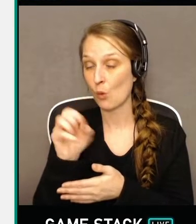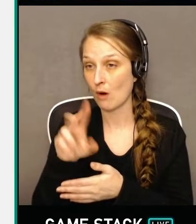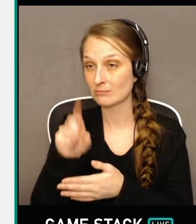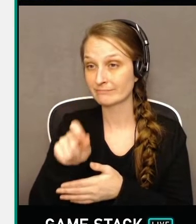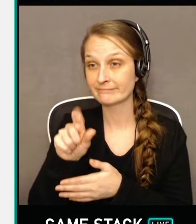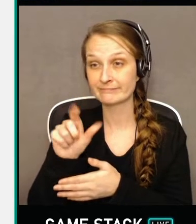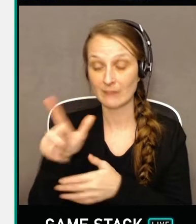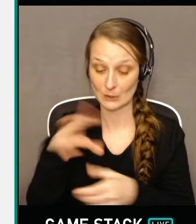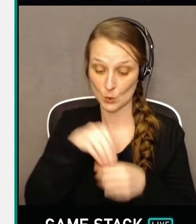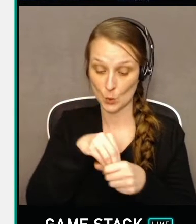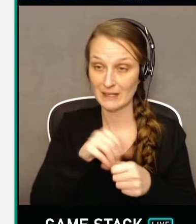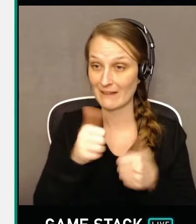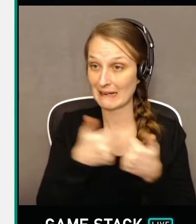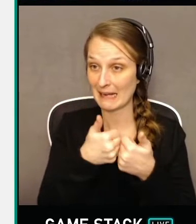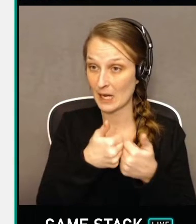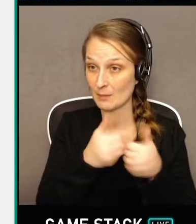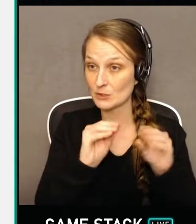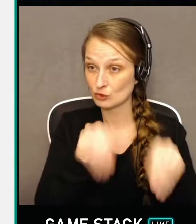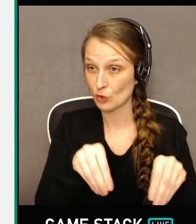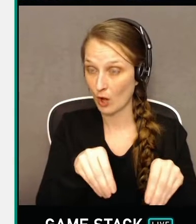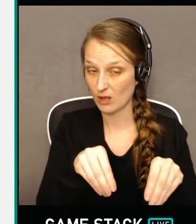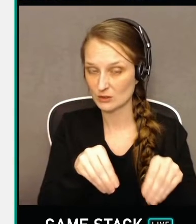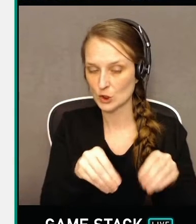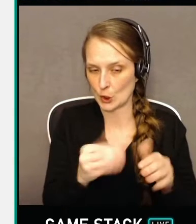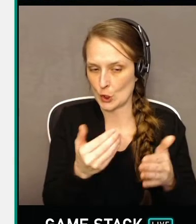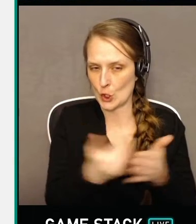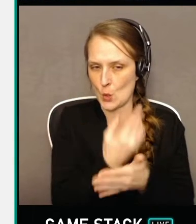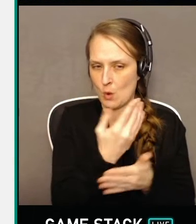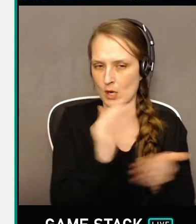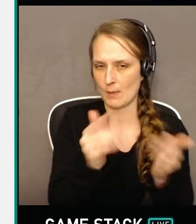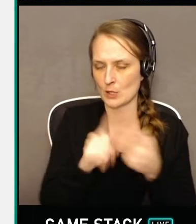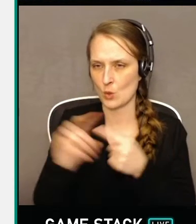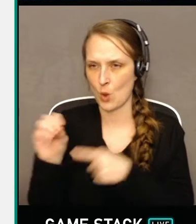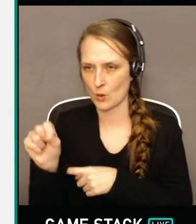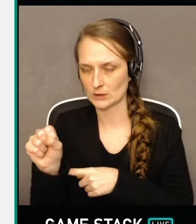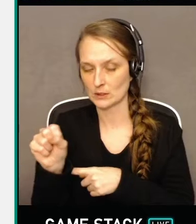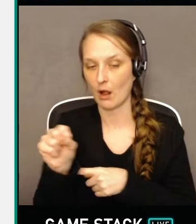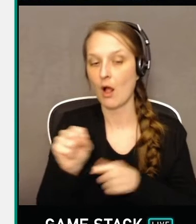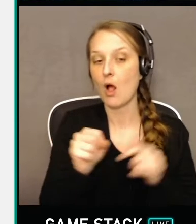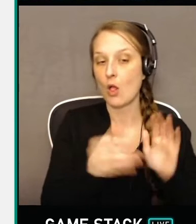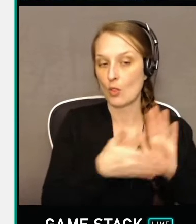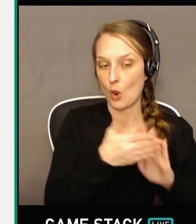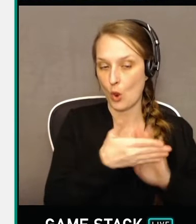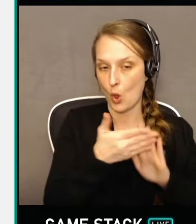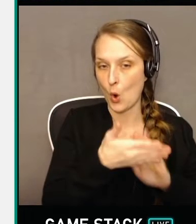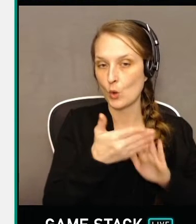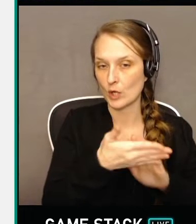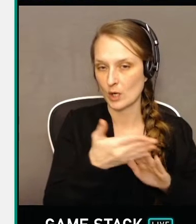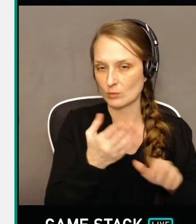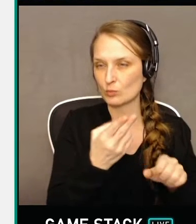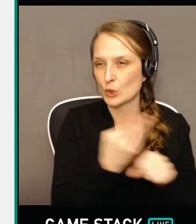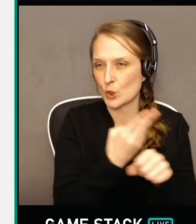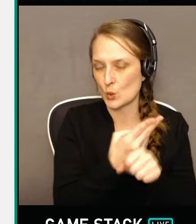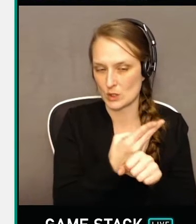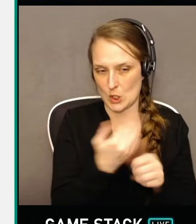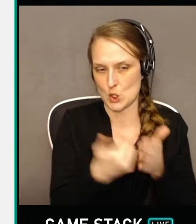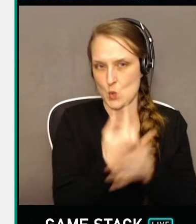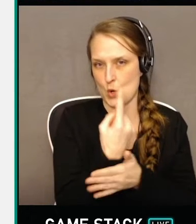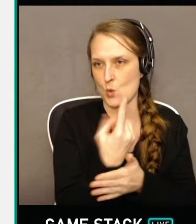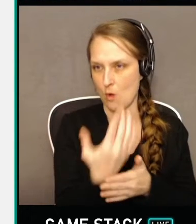meaning one that that's newer than what's in the OS, our loader will load this new D3D2 core, and that's pretty much all there is to it